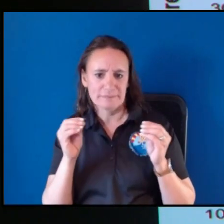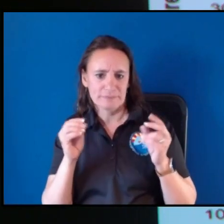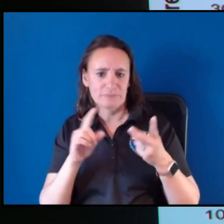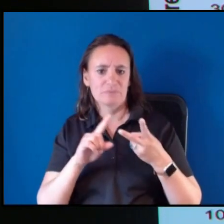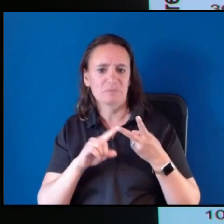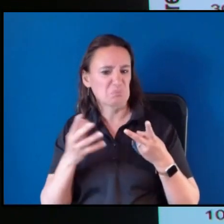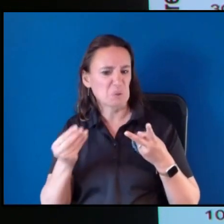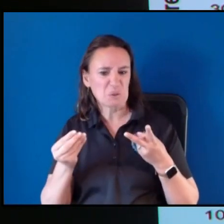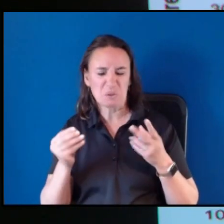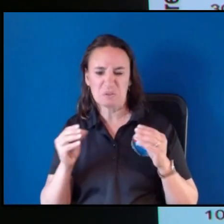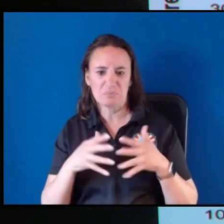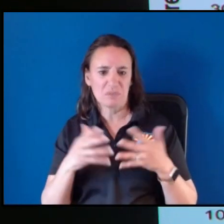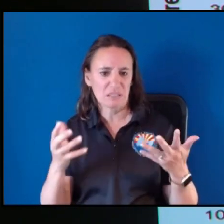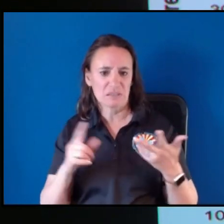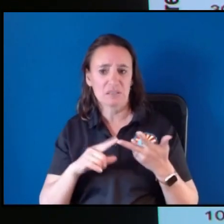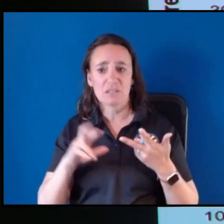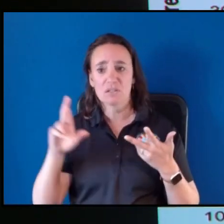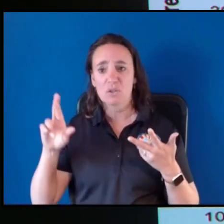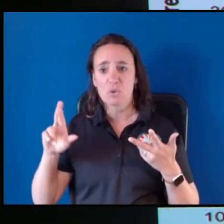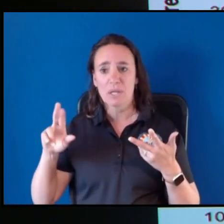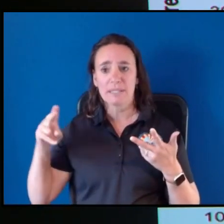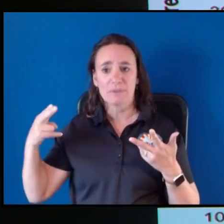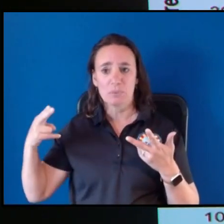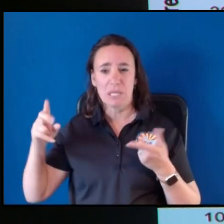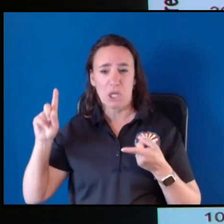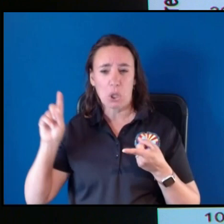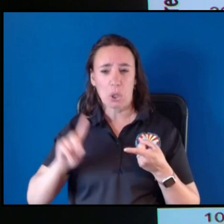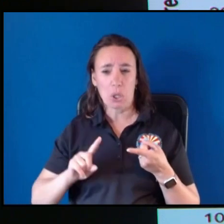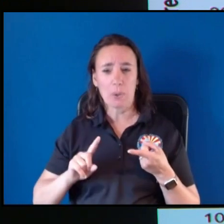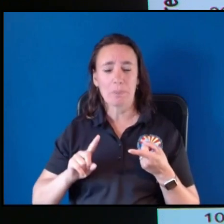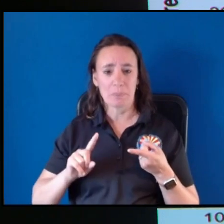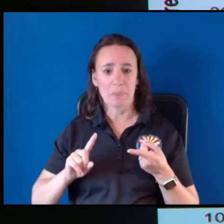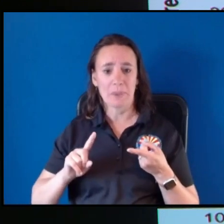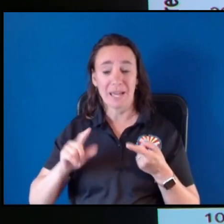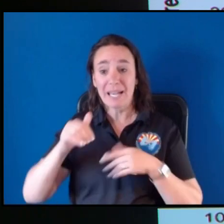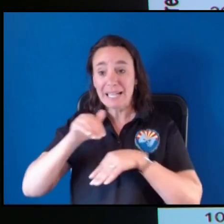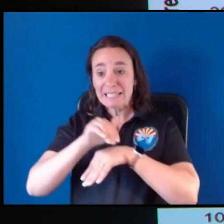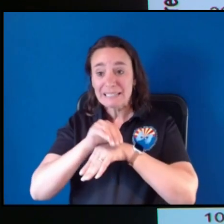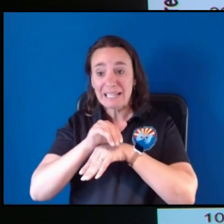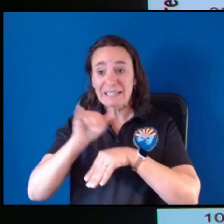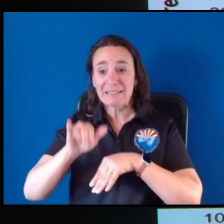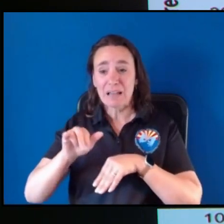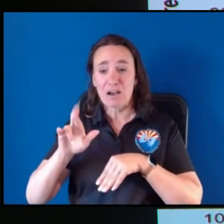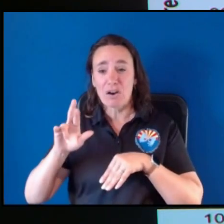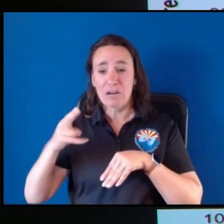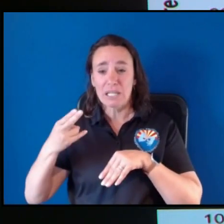daytime minimum relative humidities at night. That RH always tries to come up a little bit, but even here we